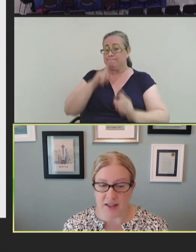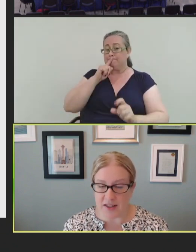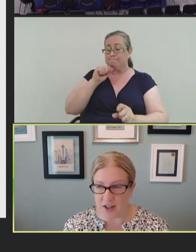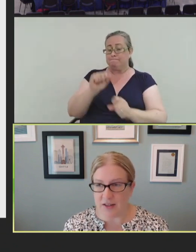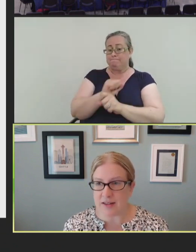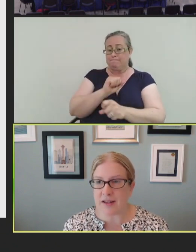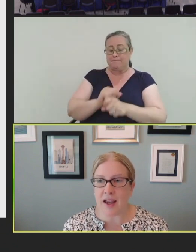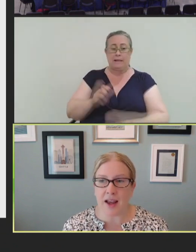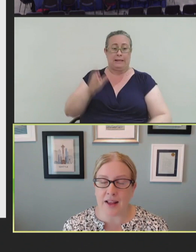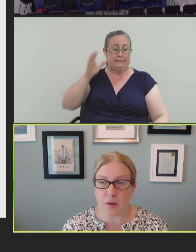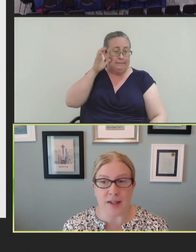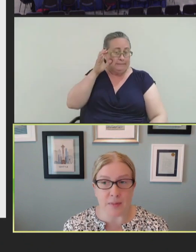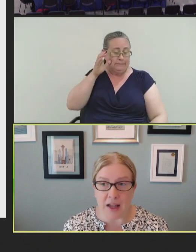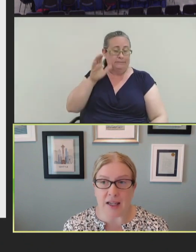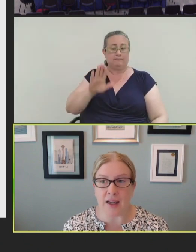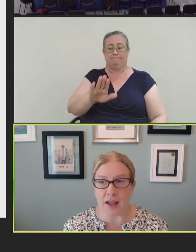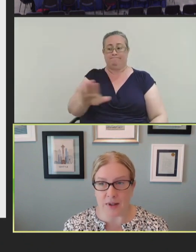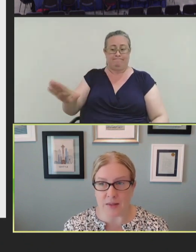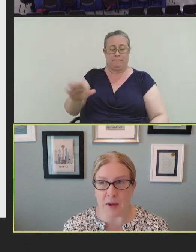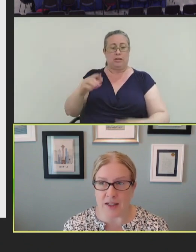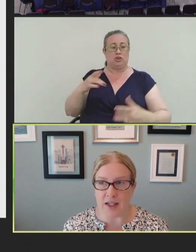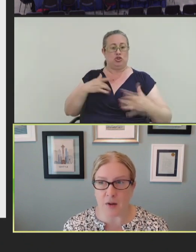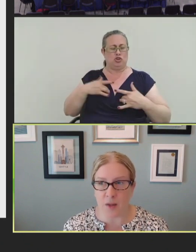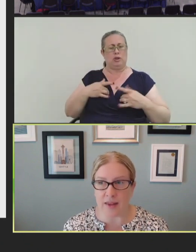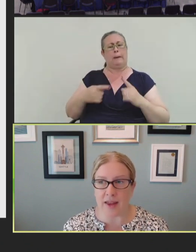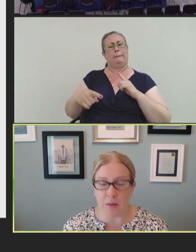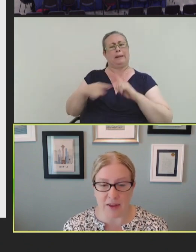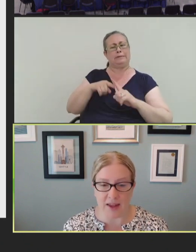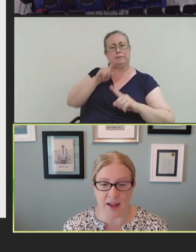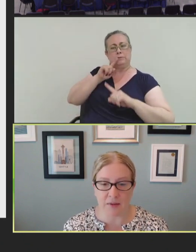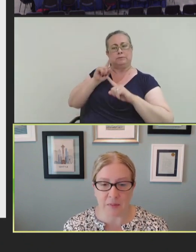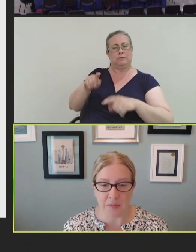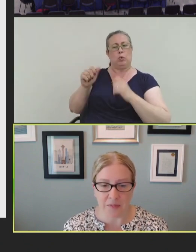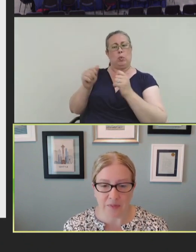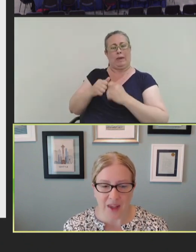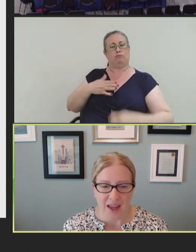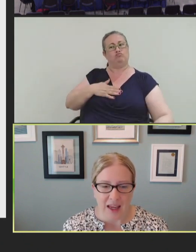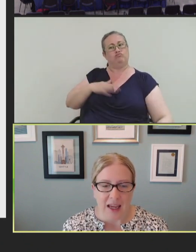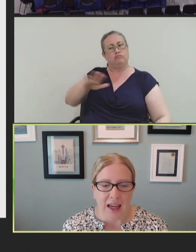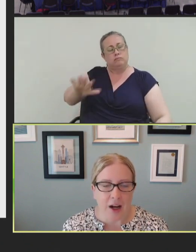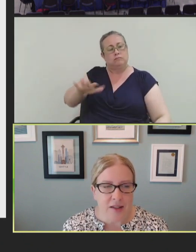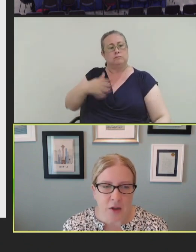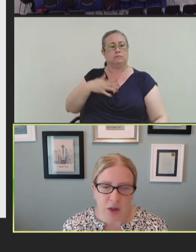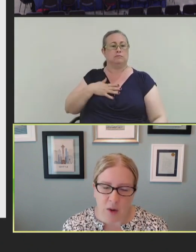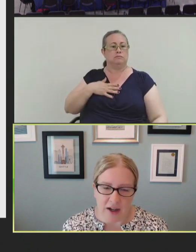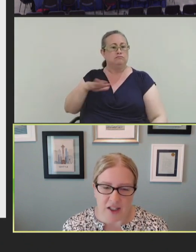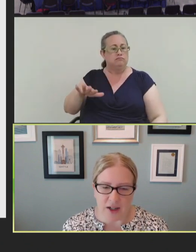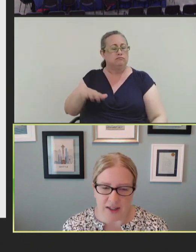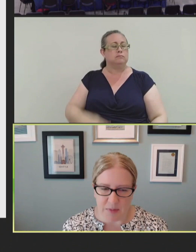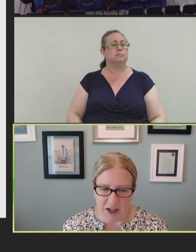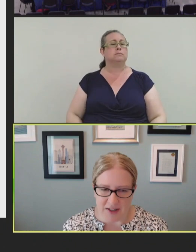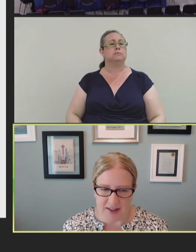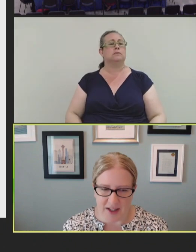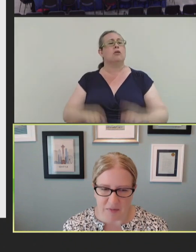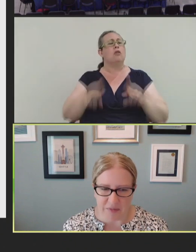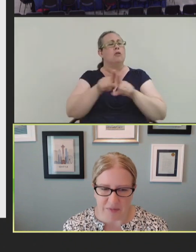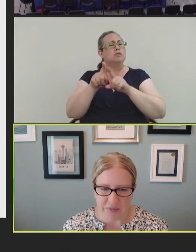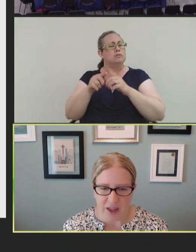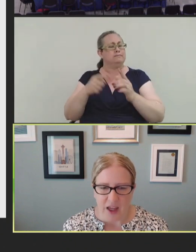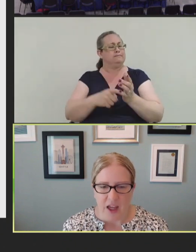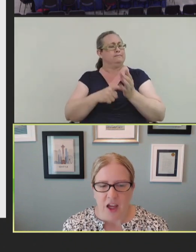concerns and then responding and responding with empathy. It also requires transparency.